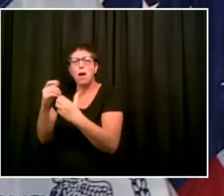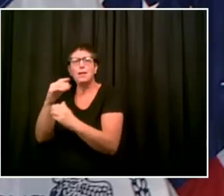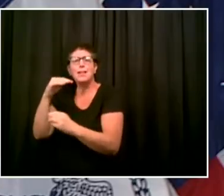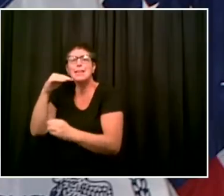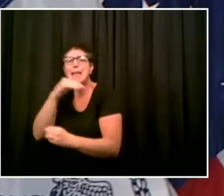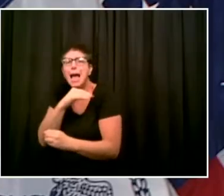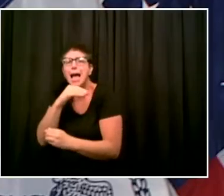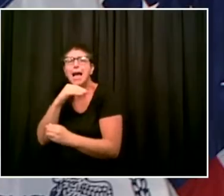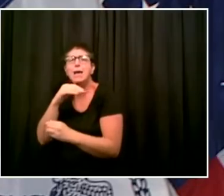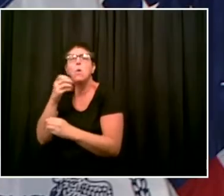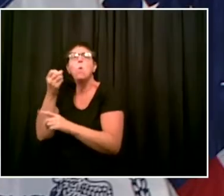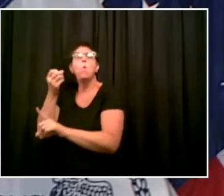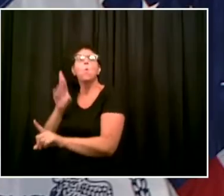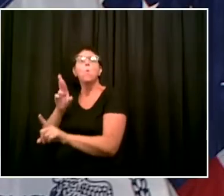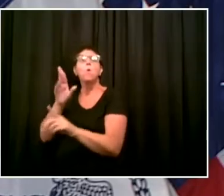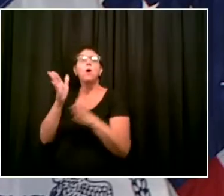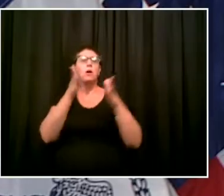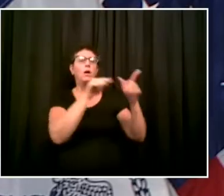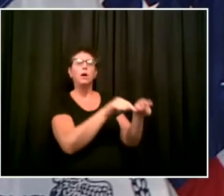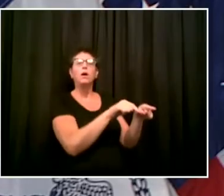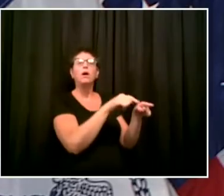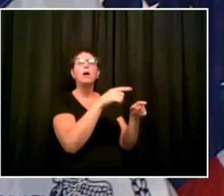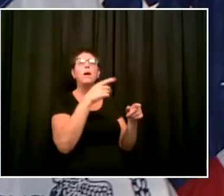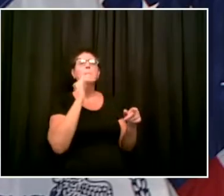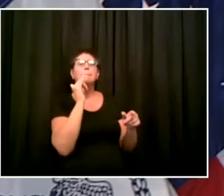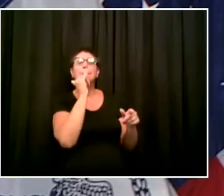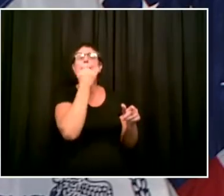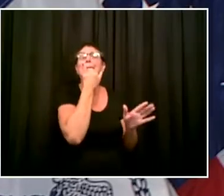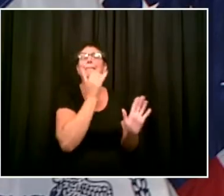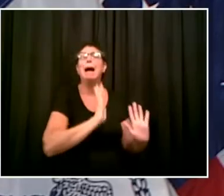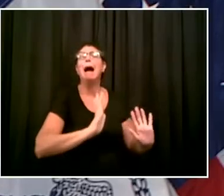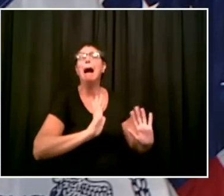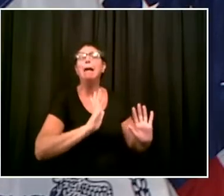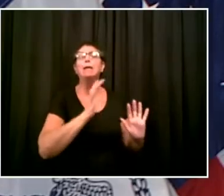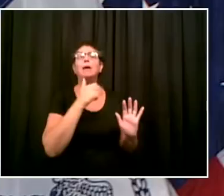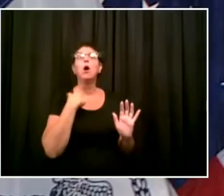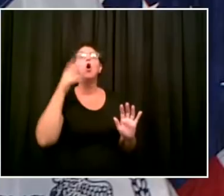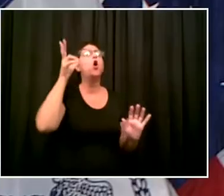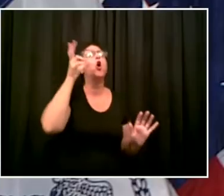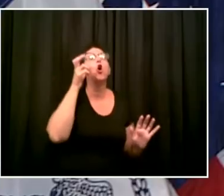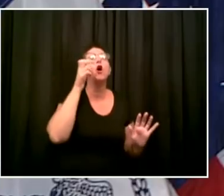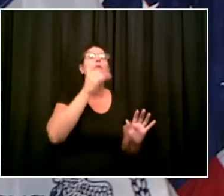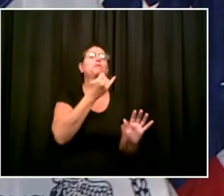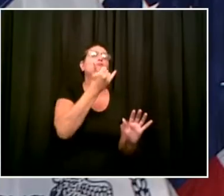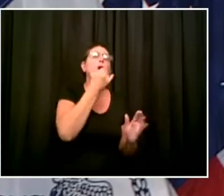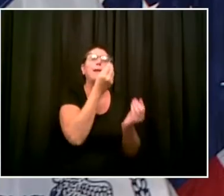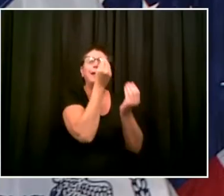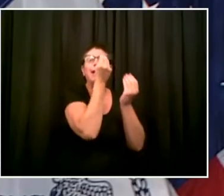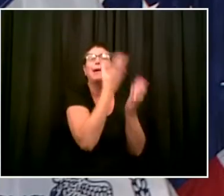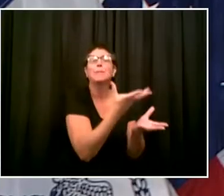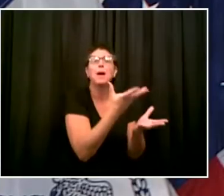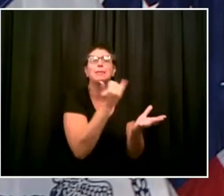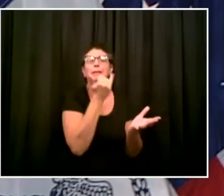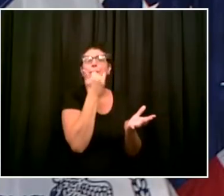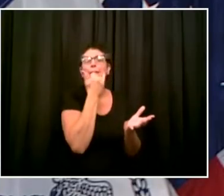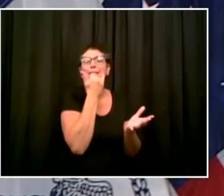VERSUS ACCIDENTAL, I WOULD BE CAREFUL THERE. I THINK SOMETIMES PEOPLE BELIEVTE H EY BENE GVIEN ACCURATE INFORMATION AND THE IT TURNS OUT